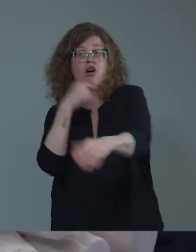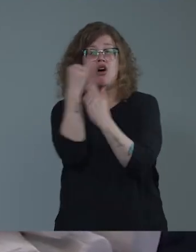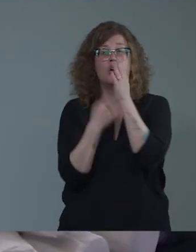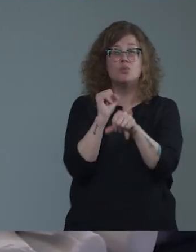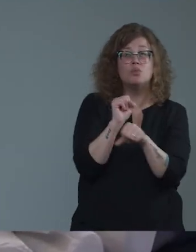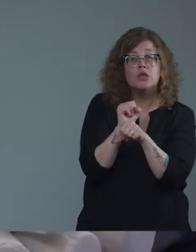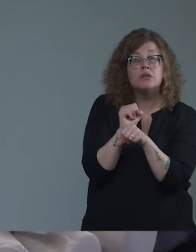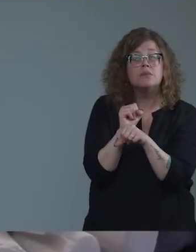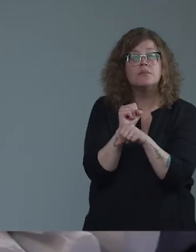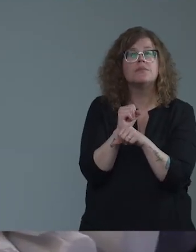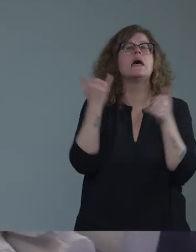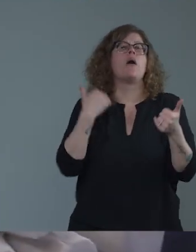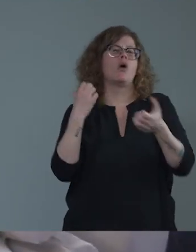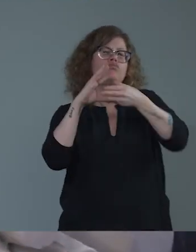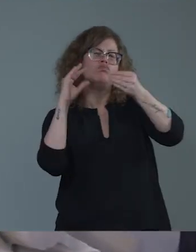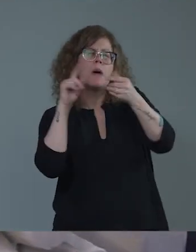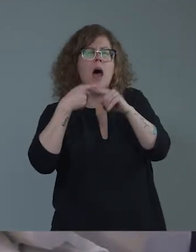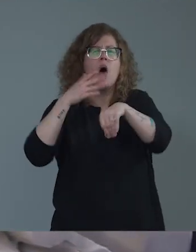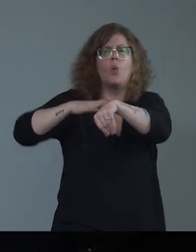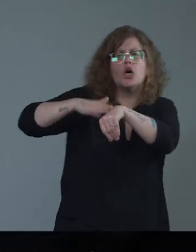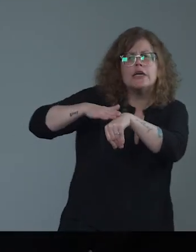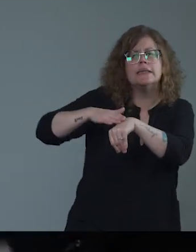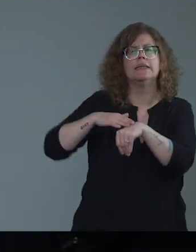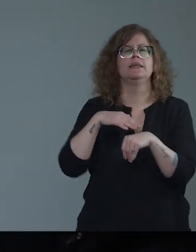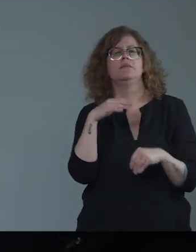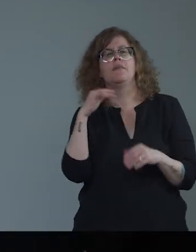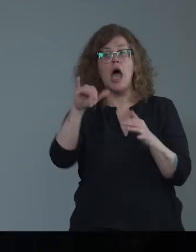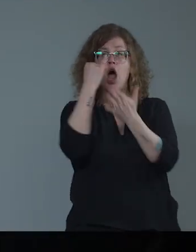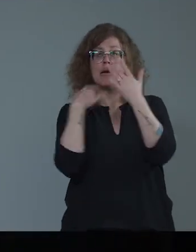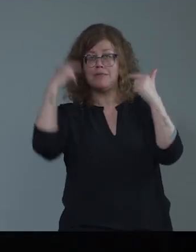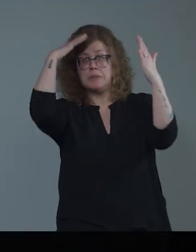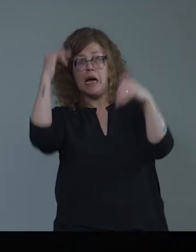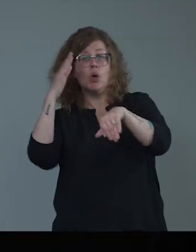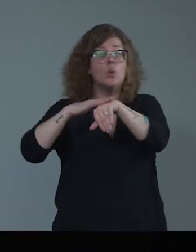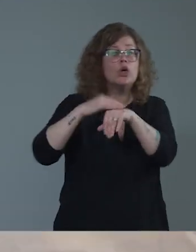then you're much more likely to have have success. And choosing materials, choosing, a site,